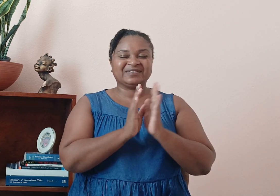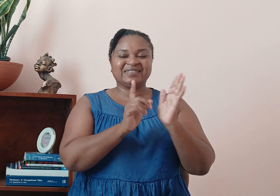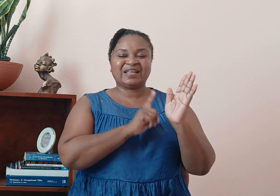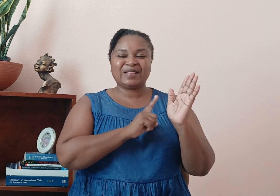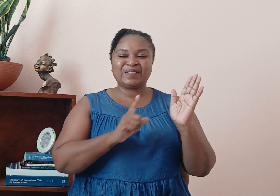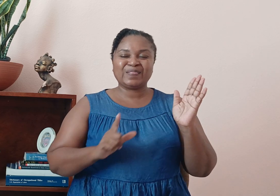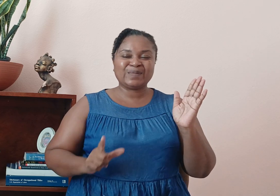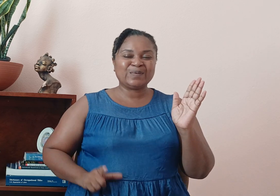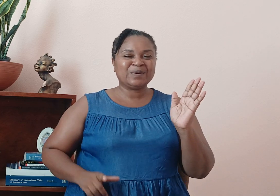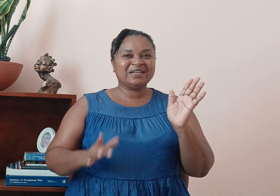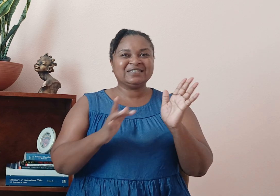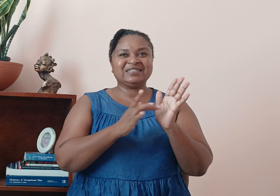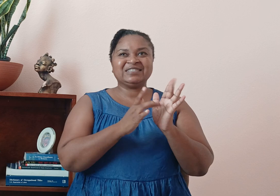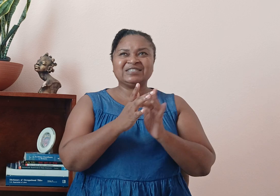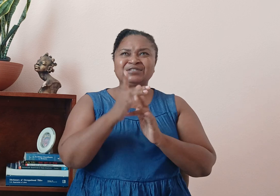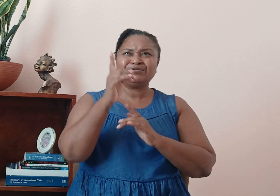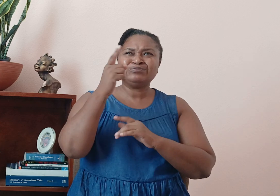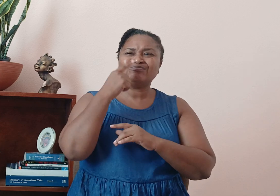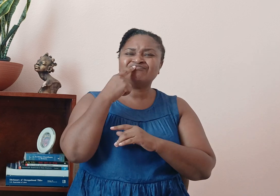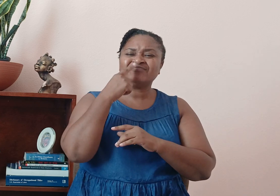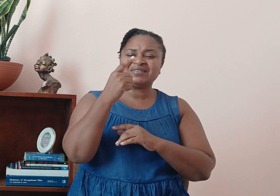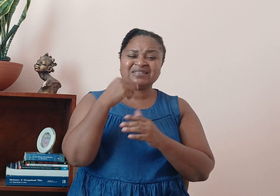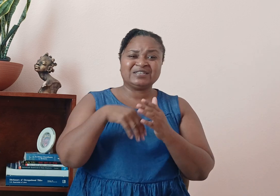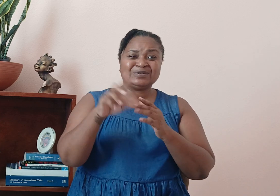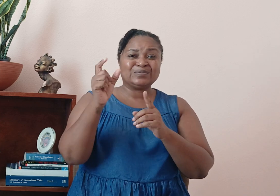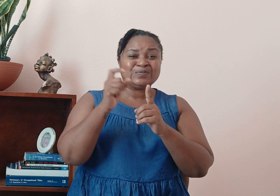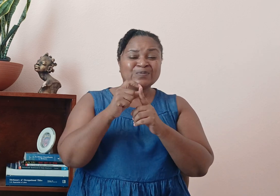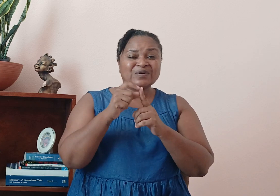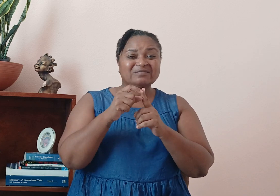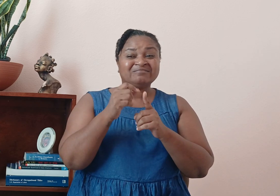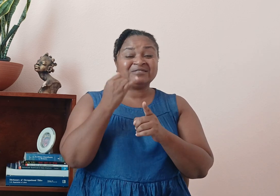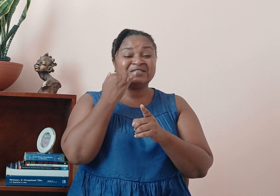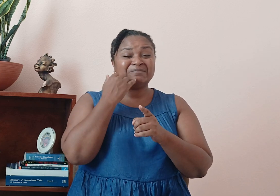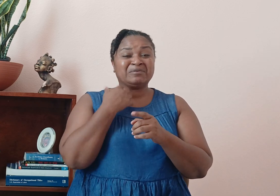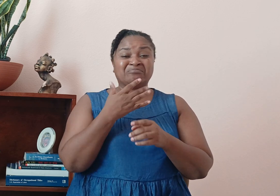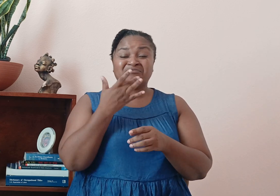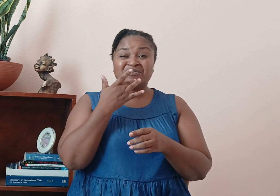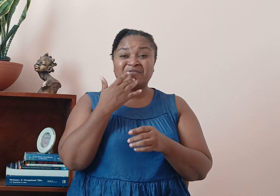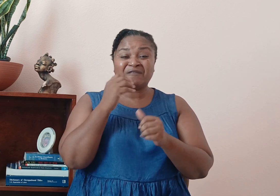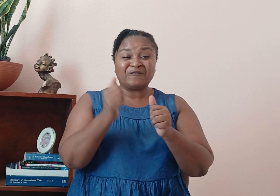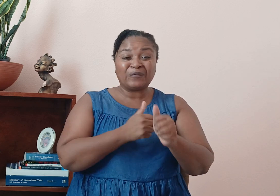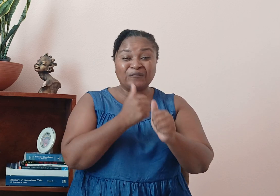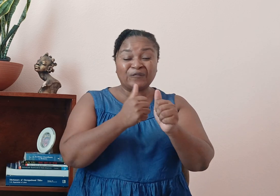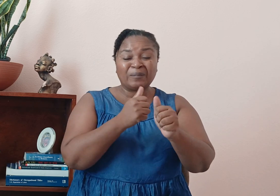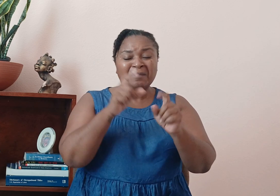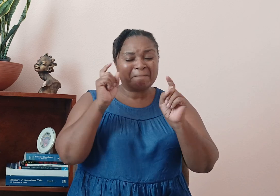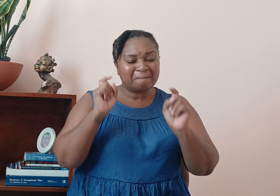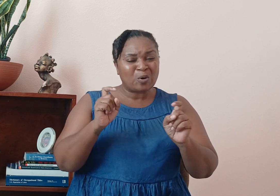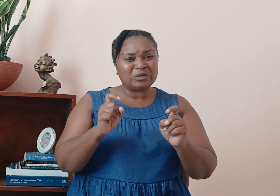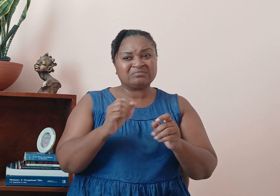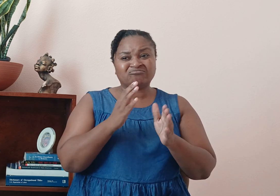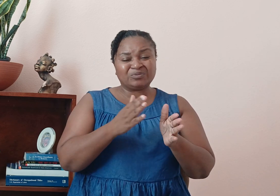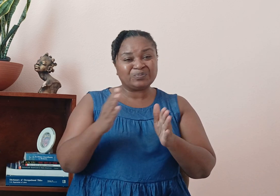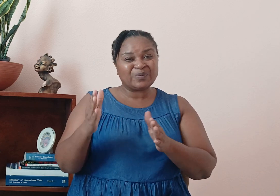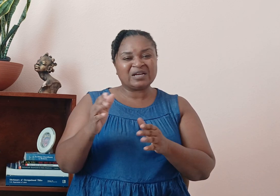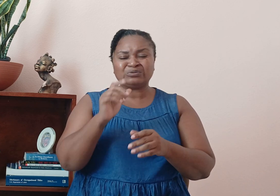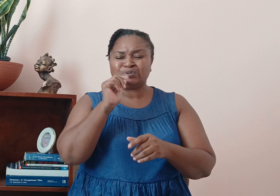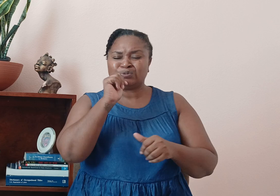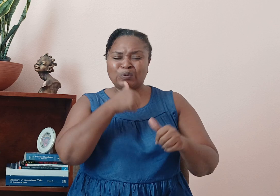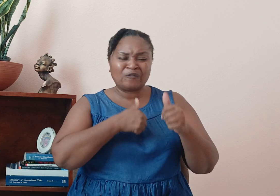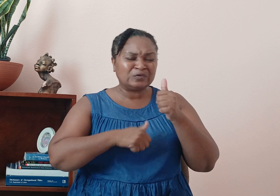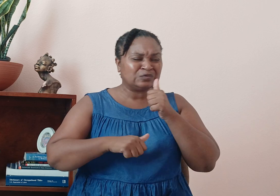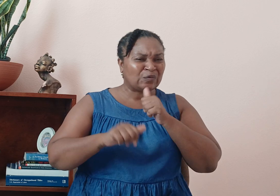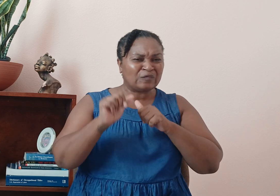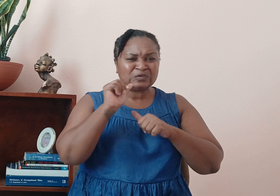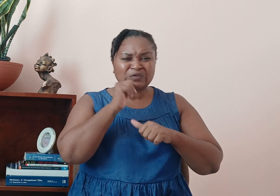if I want to follow you, I must be prepared to suffer persecution and oppression, and Lord,